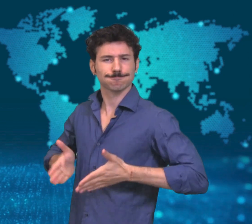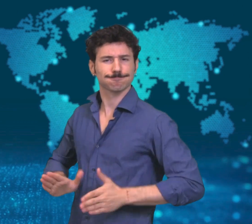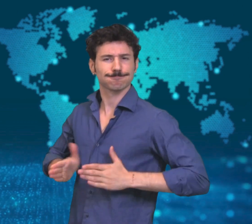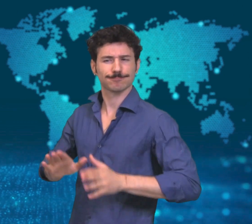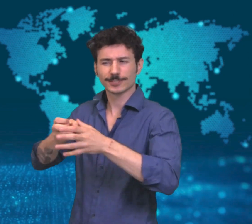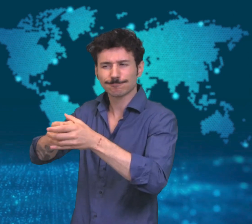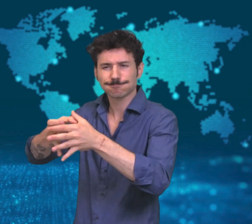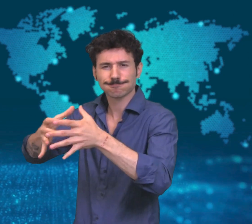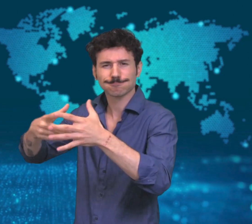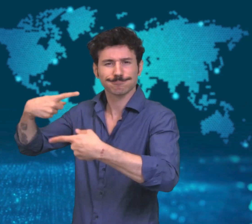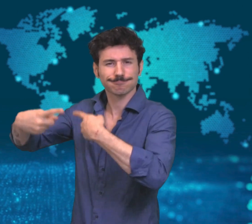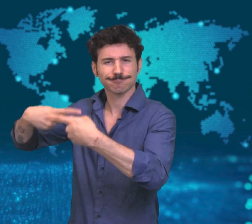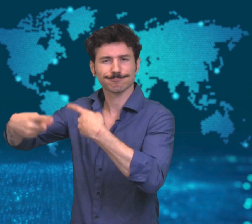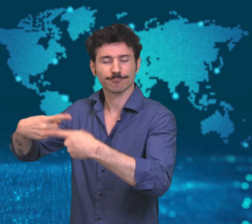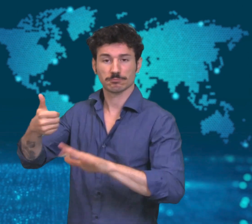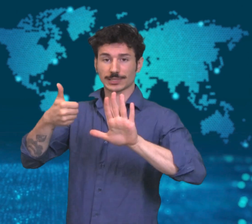for almost 60 years.